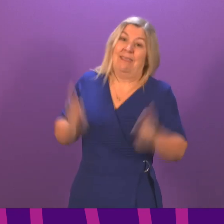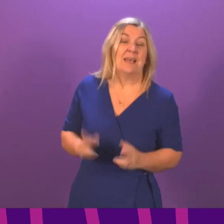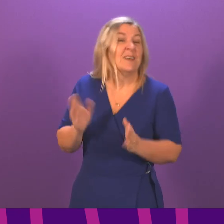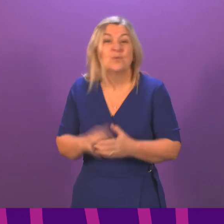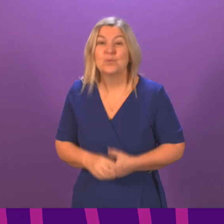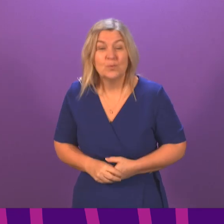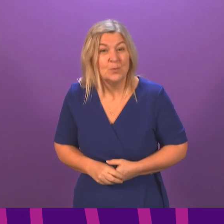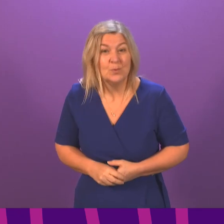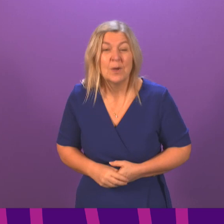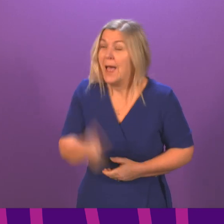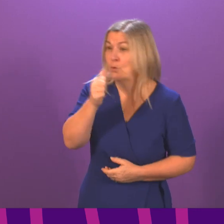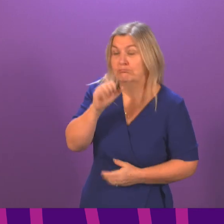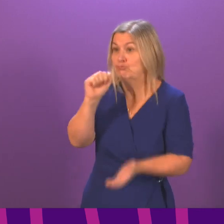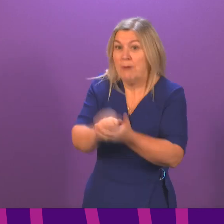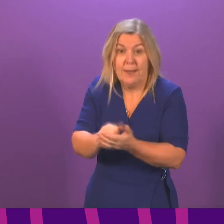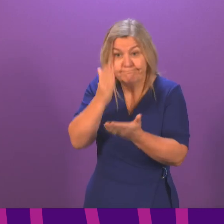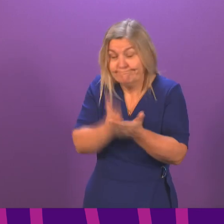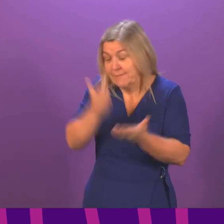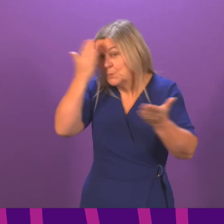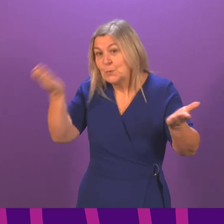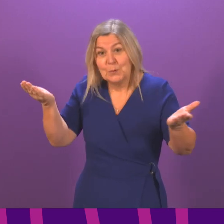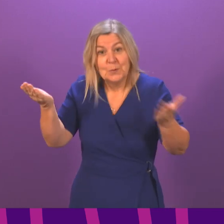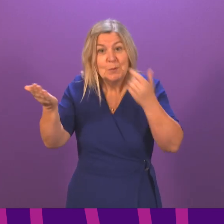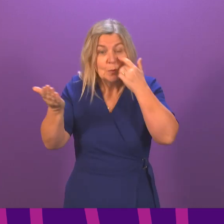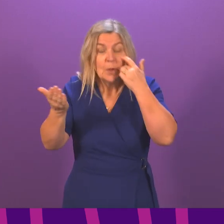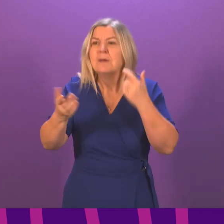rightly, ask why we cannot speed up getting visiting in care homes back to normal, but